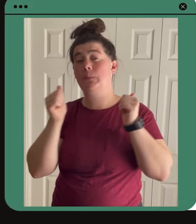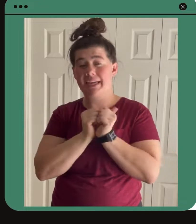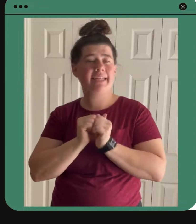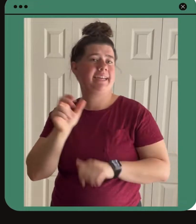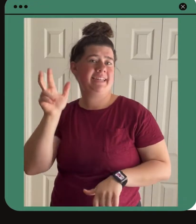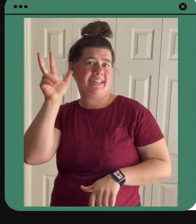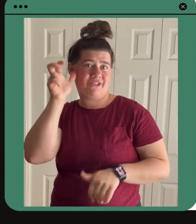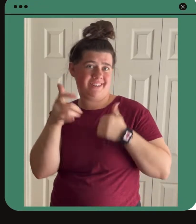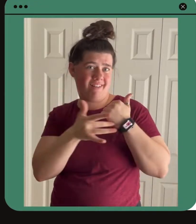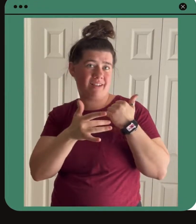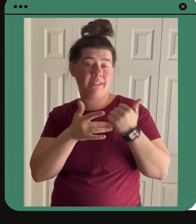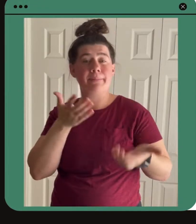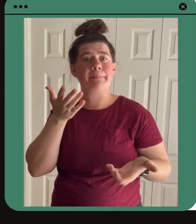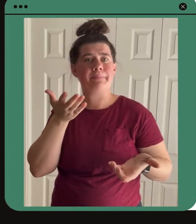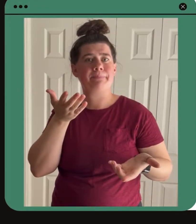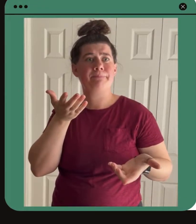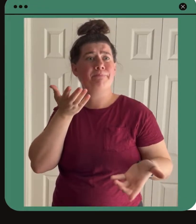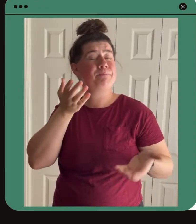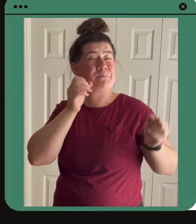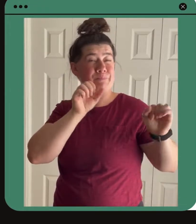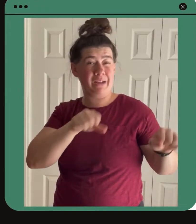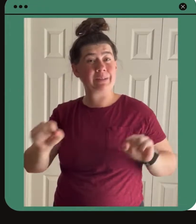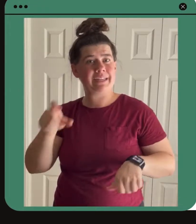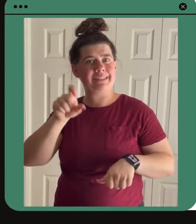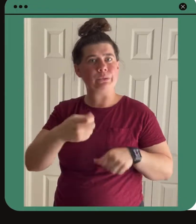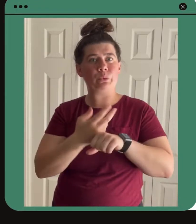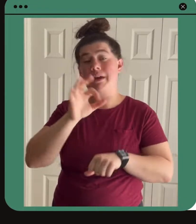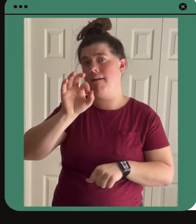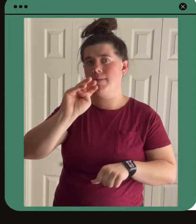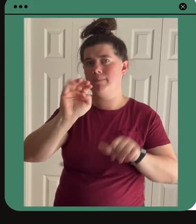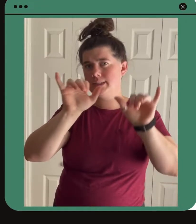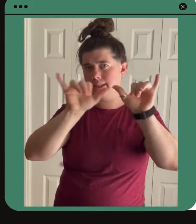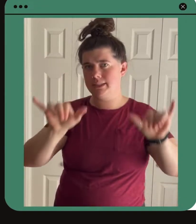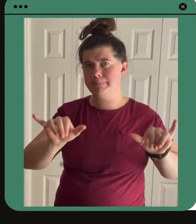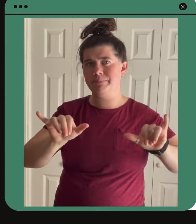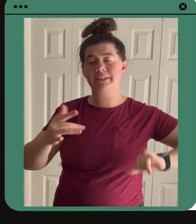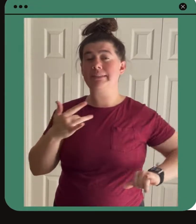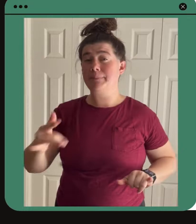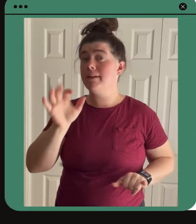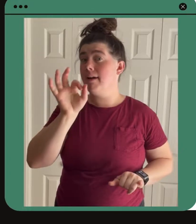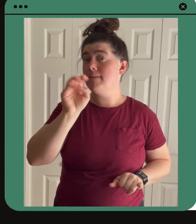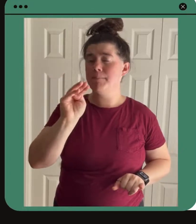Your student with hearing technology could possibly also need to use an FM system.